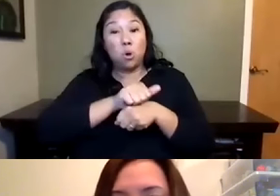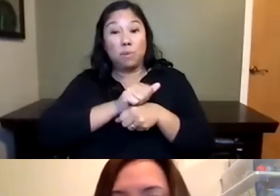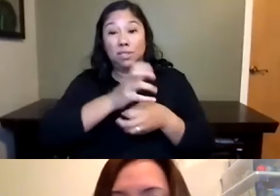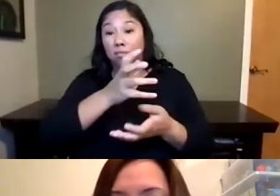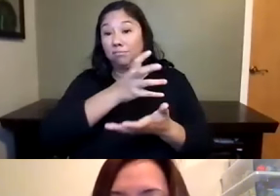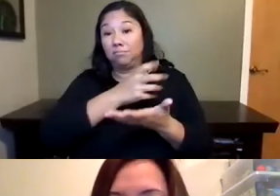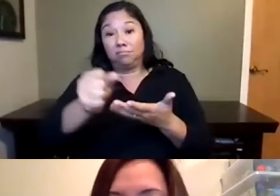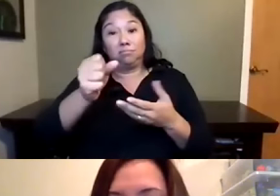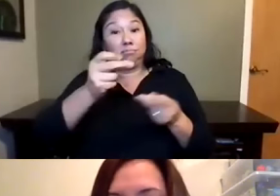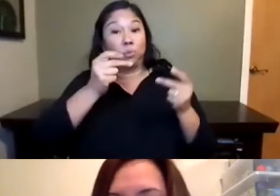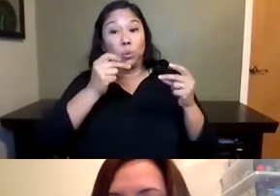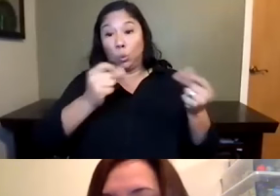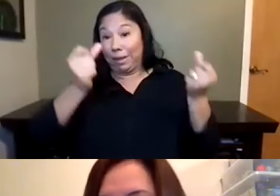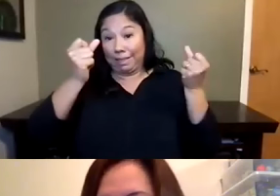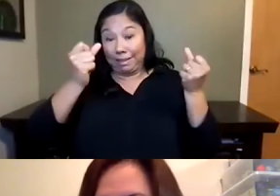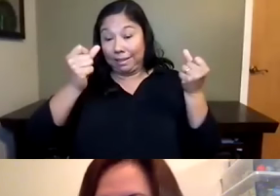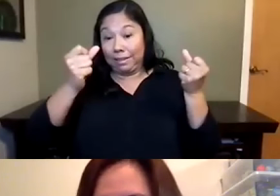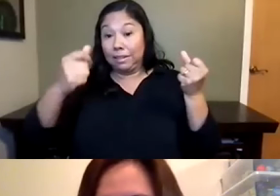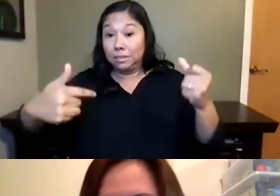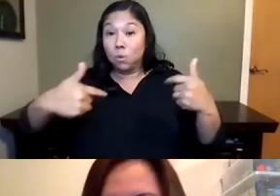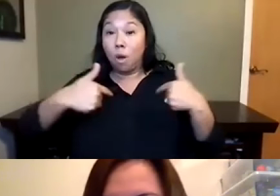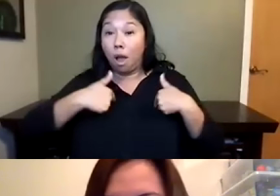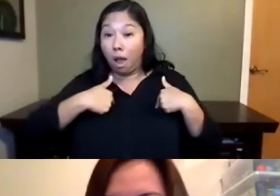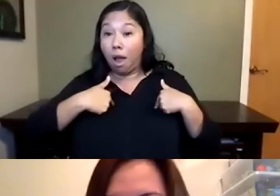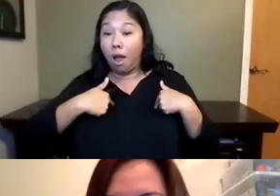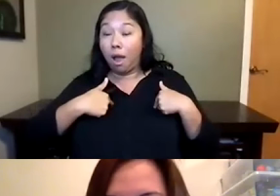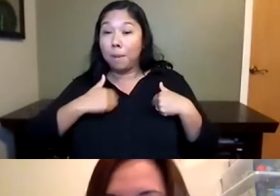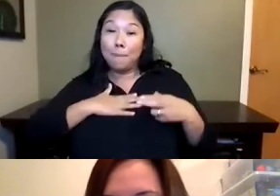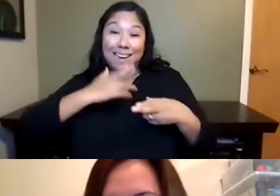so I was on a waiting list a few days ago.